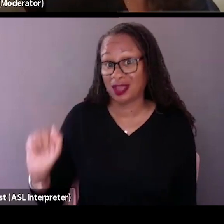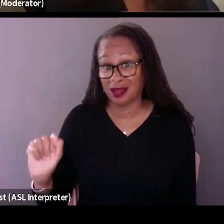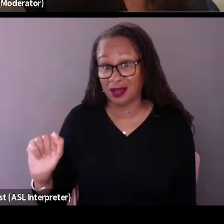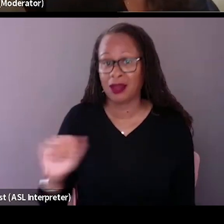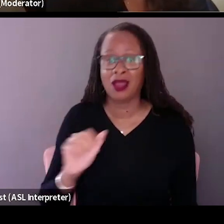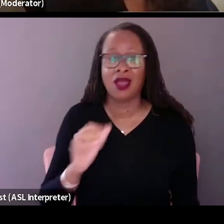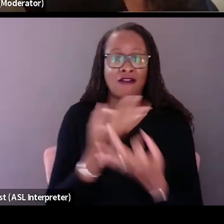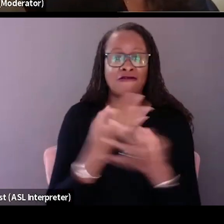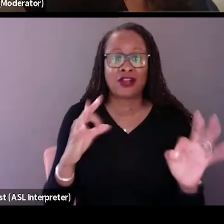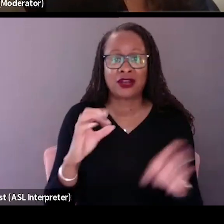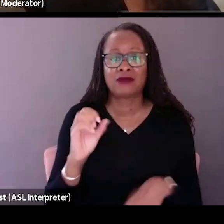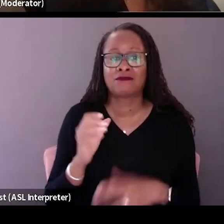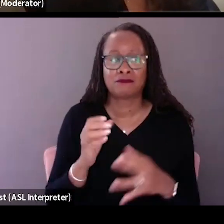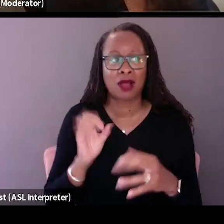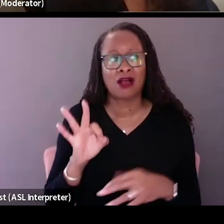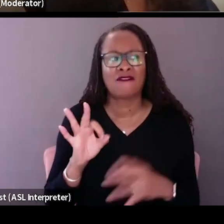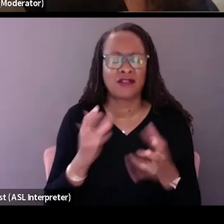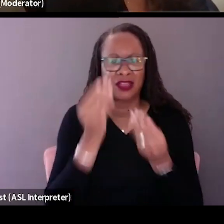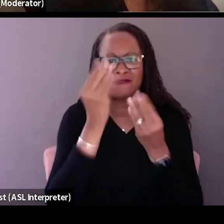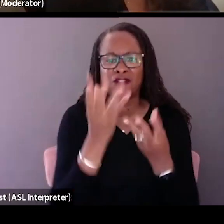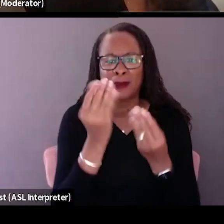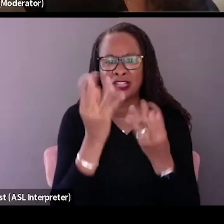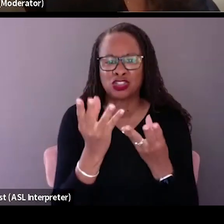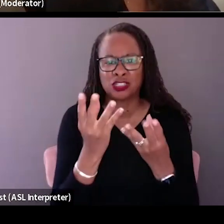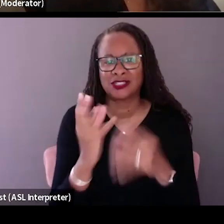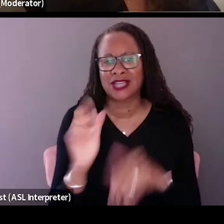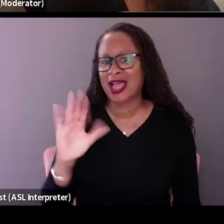We did it in our Trayvon documentary.